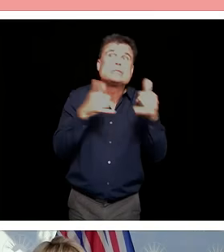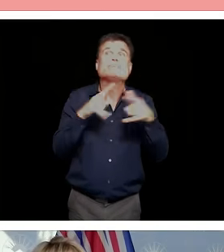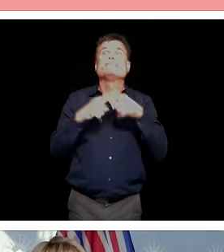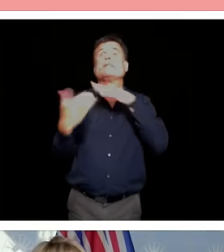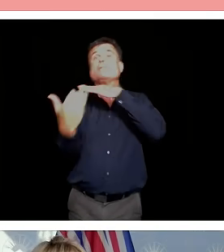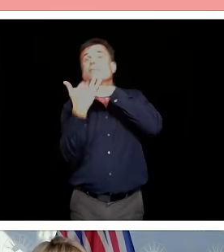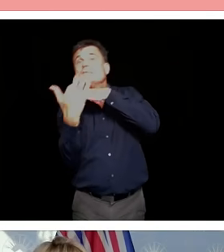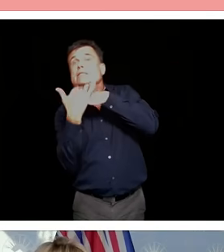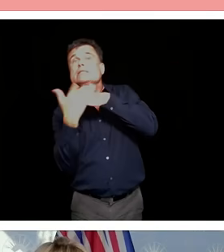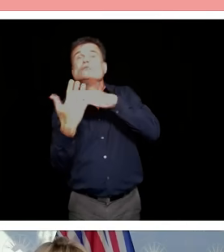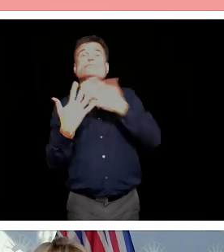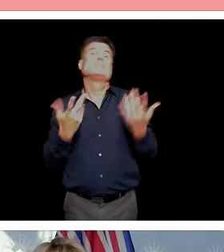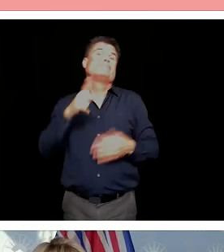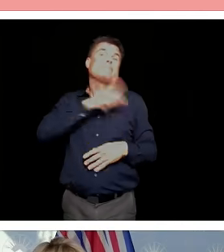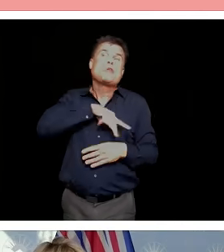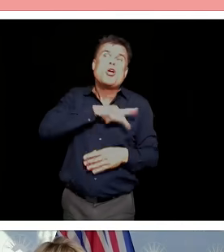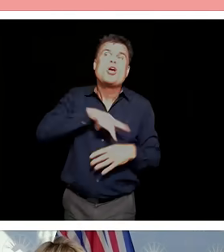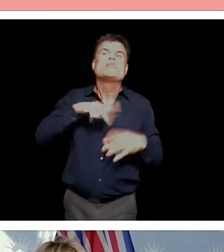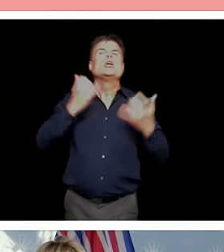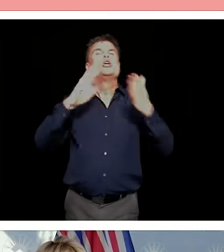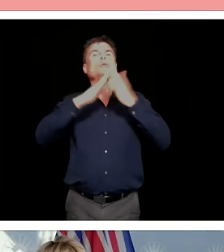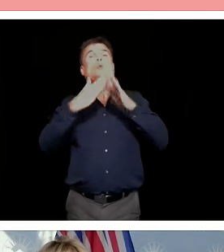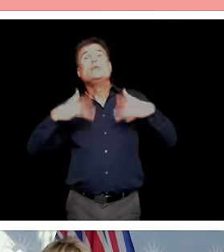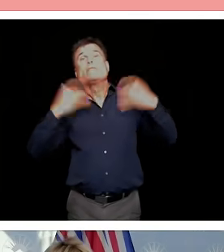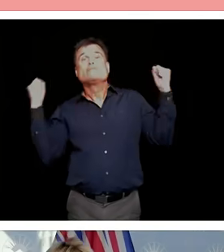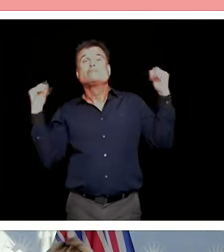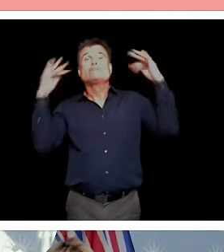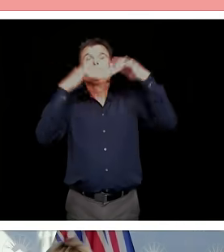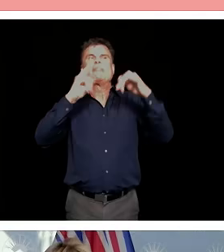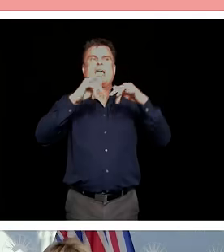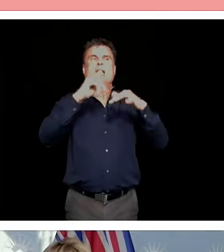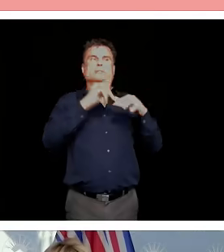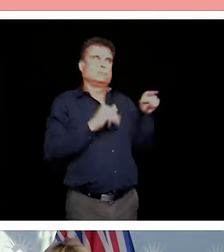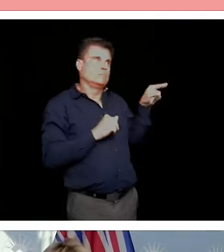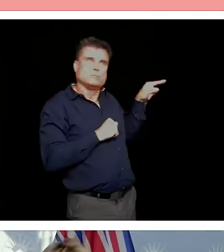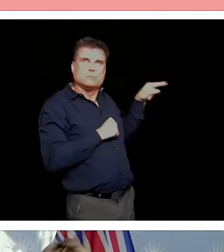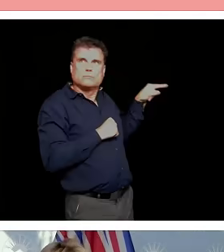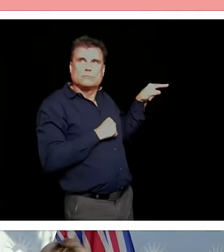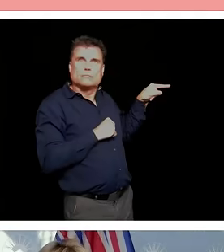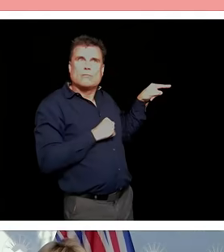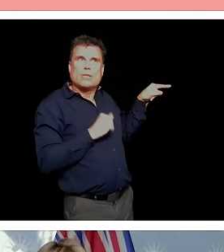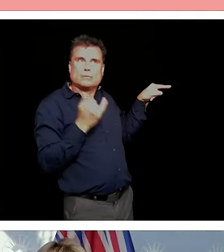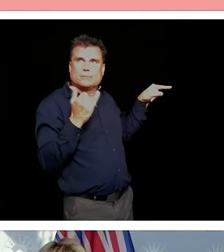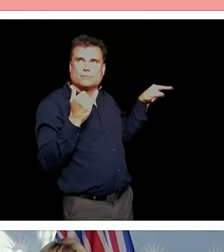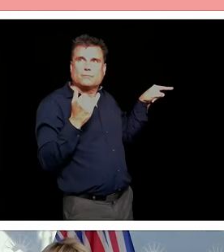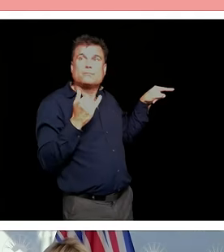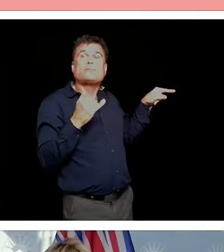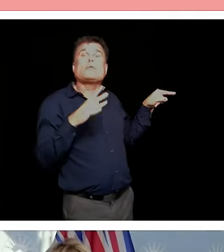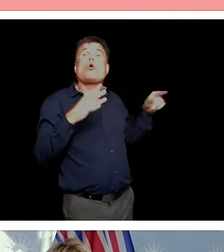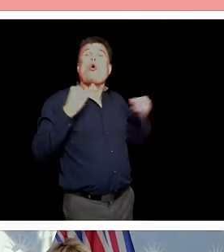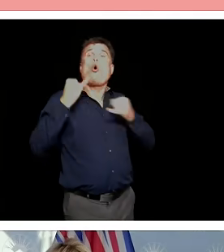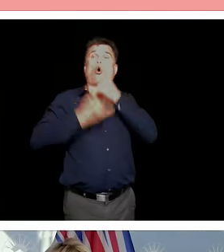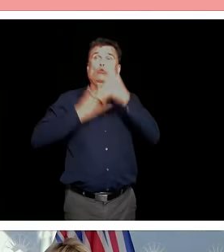one additional death and long-term care bringing the total number of people who have died from COVID-19 and BC to 210.